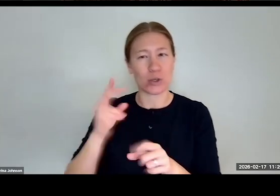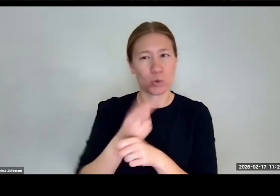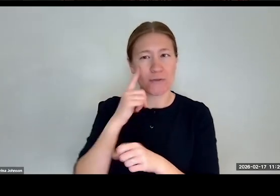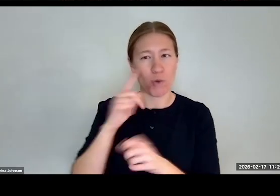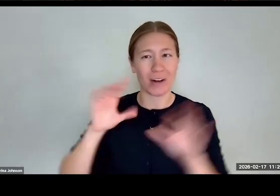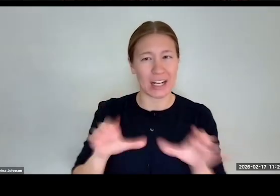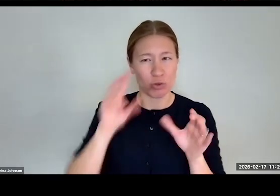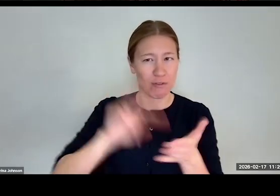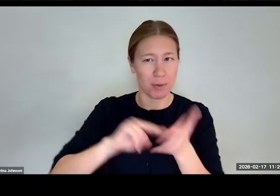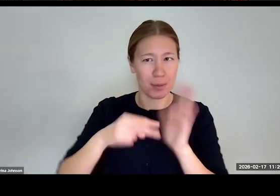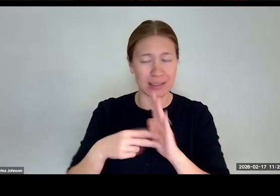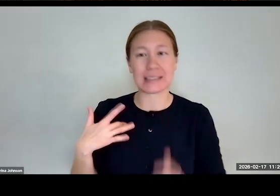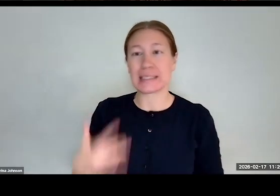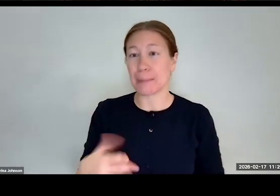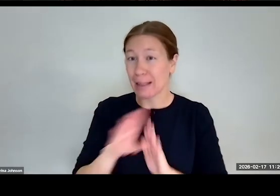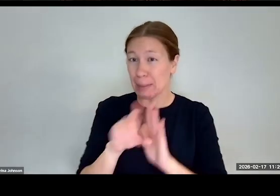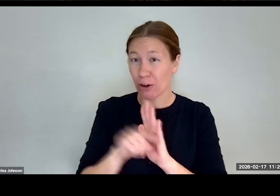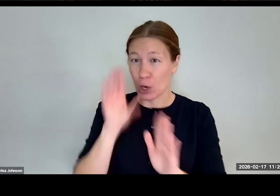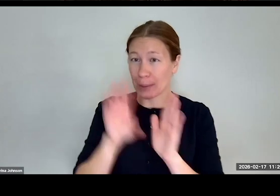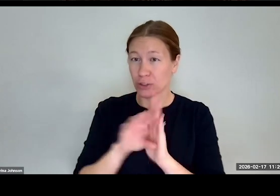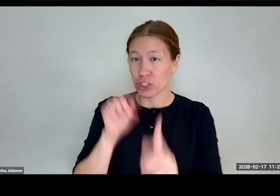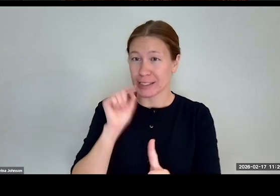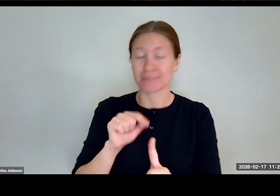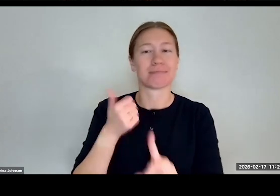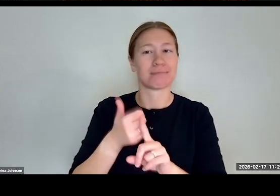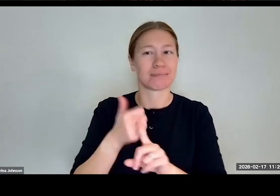Background images typically need to again have some changes made to them so